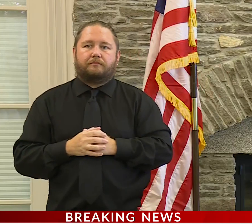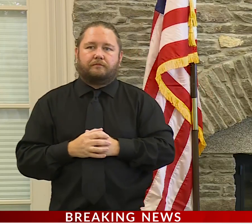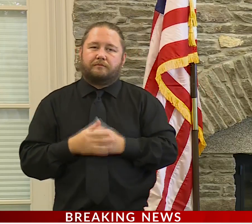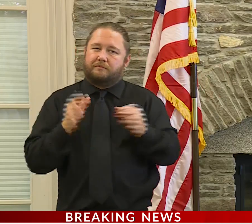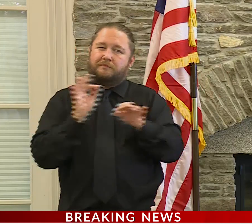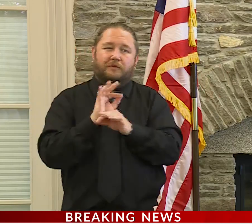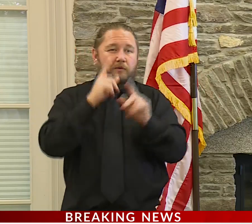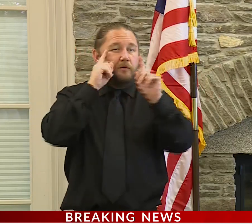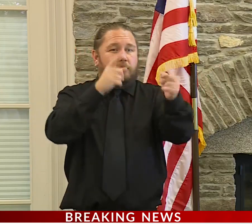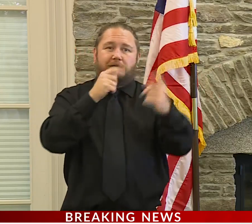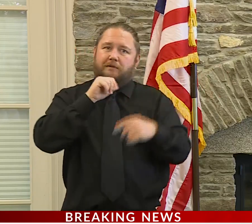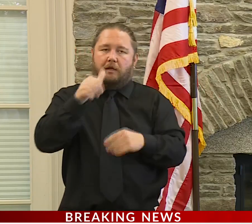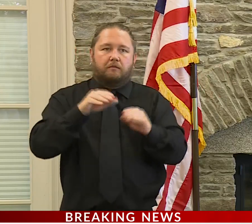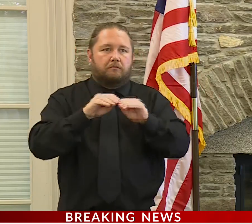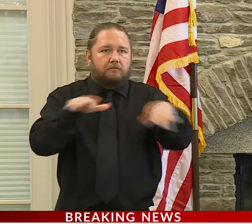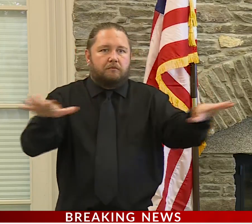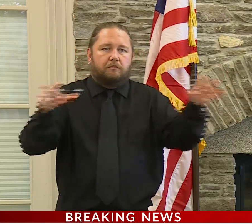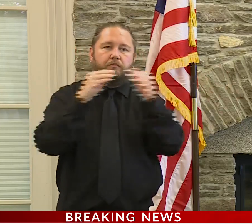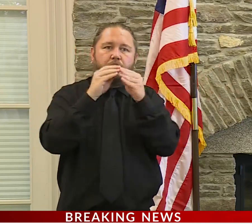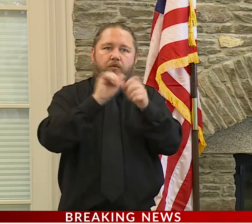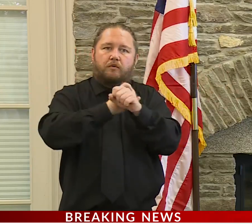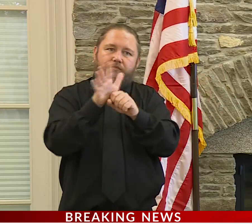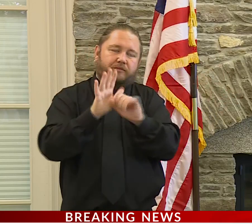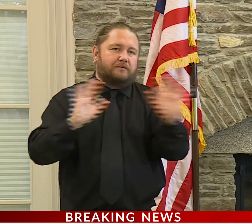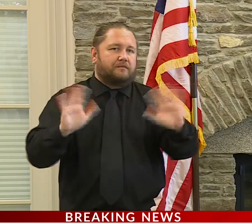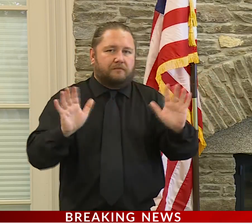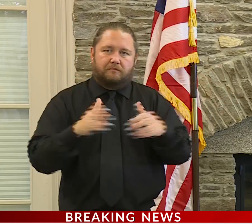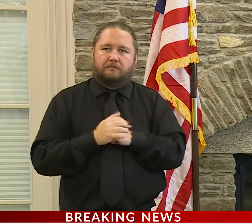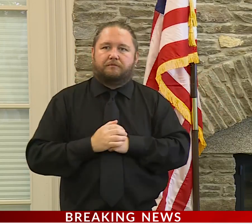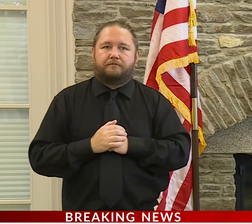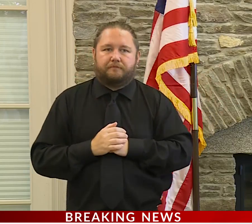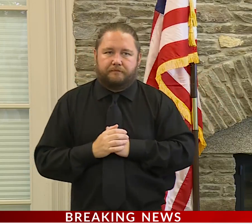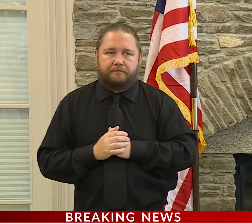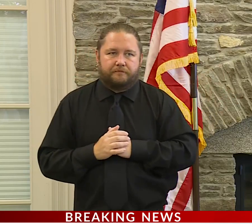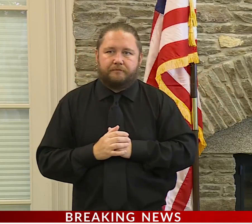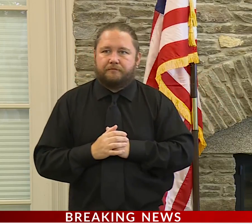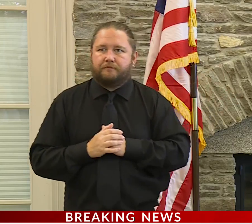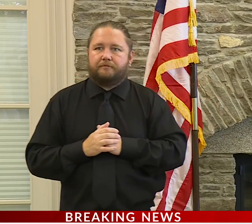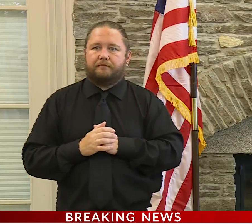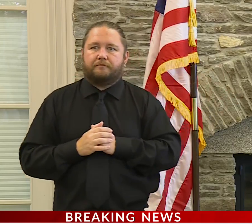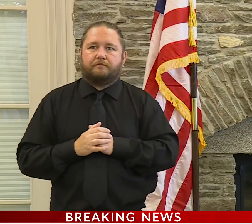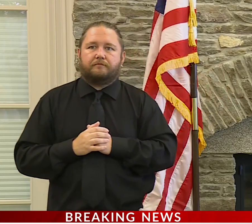RELUCTANT POINTS. WE ARE BACK C NEEDED TO ENSURE THAT WHEN THAT IS SPREADING, THAT THE SEAS OF THE DOUBT THAT THAT IS